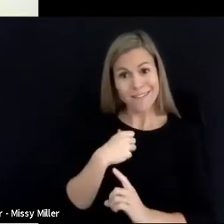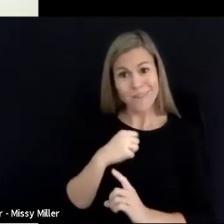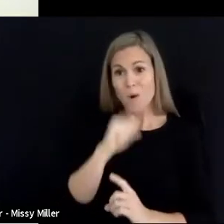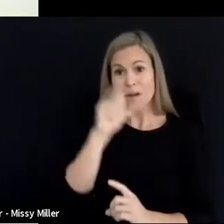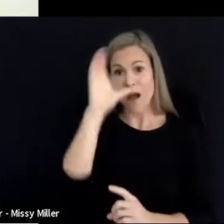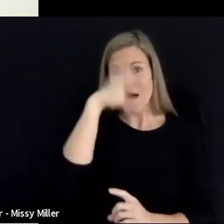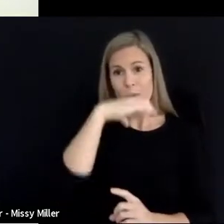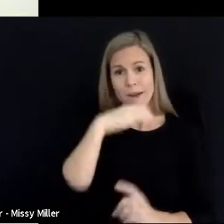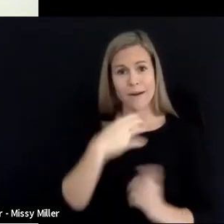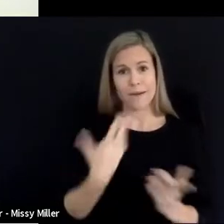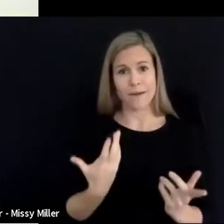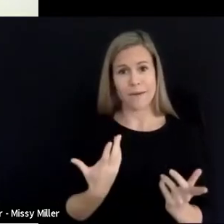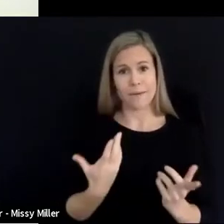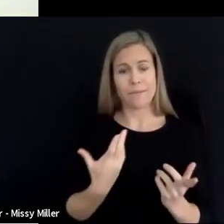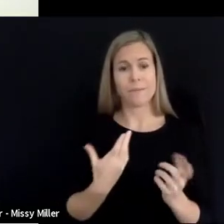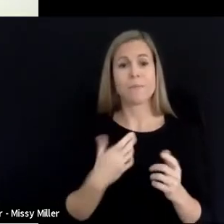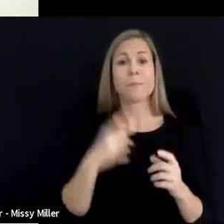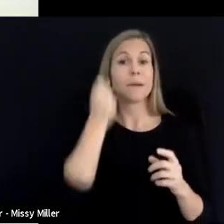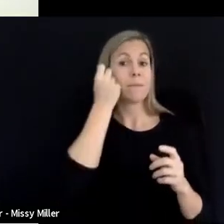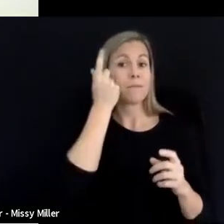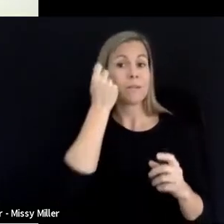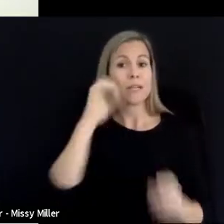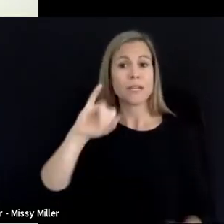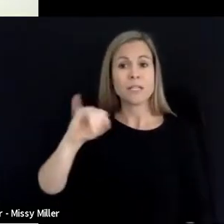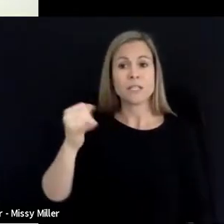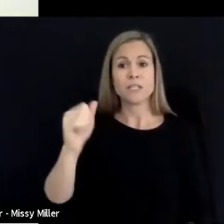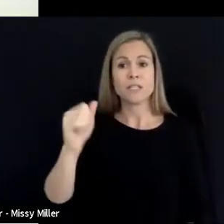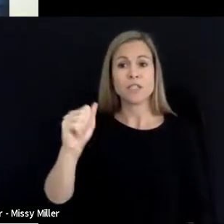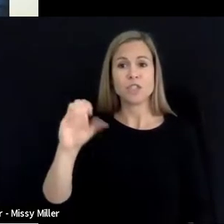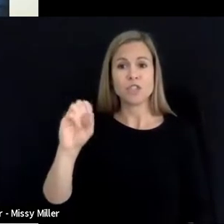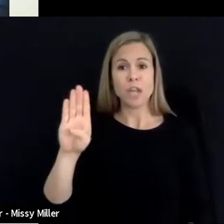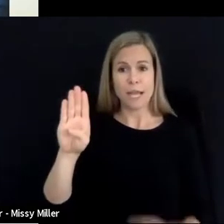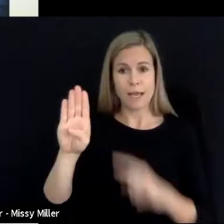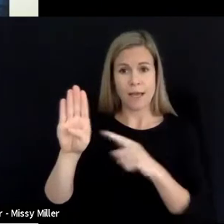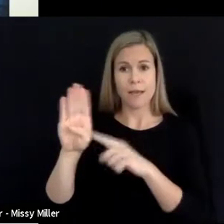But because Jacob has a disability, then we start thinking,